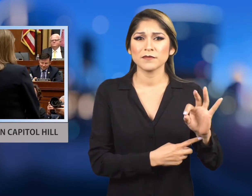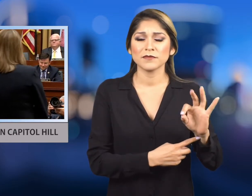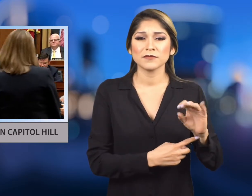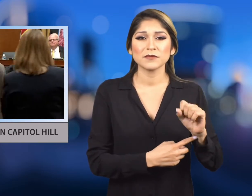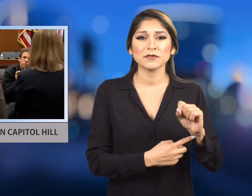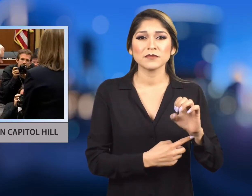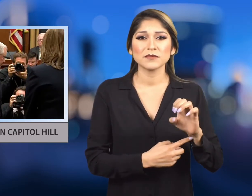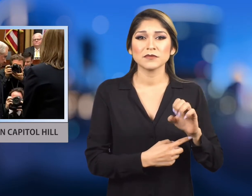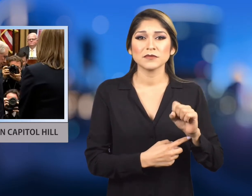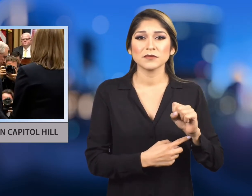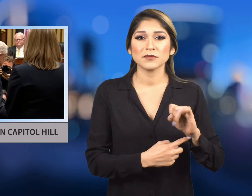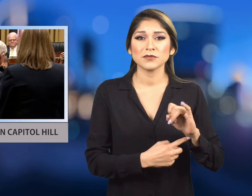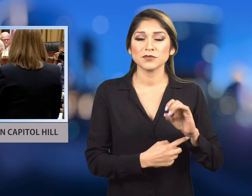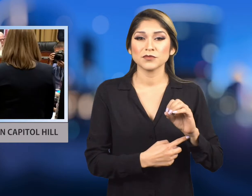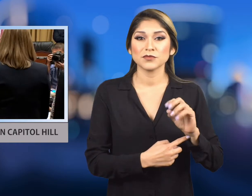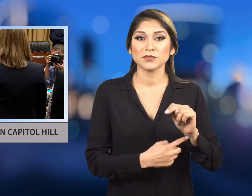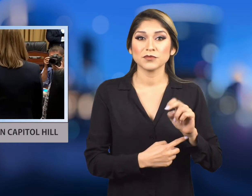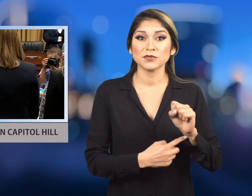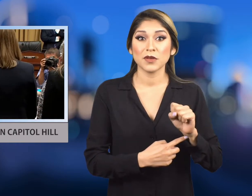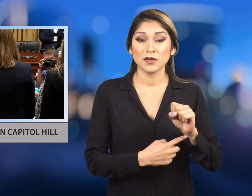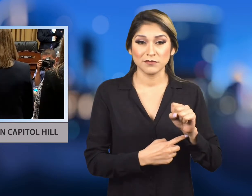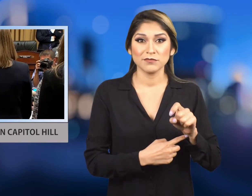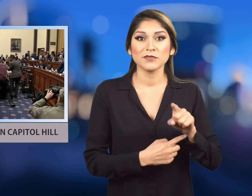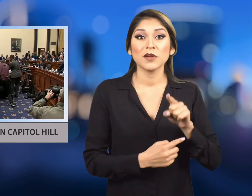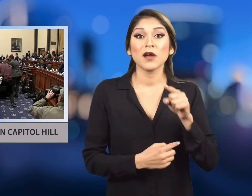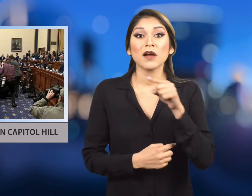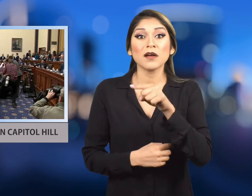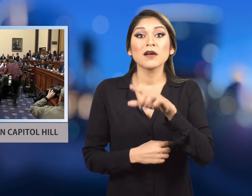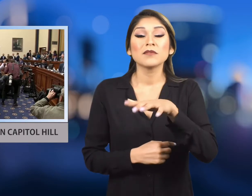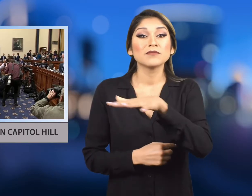was in the hot seat for